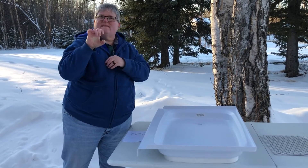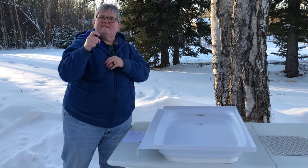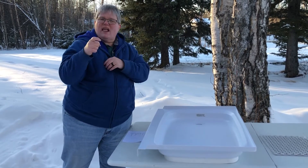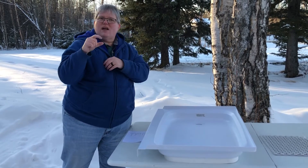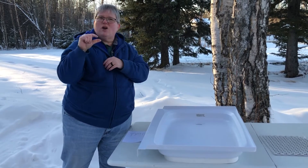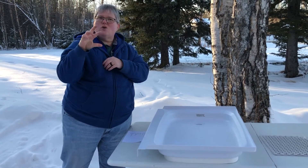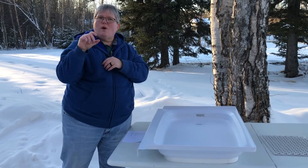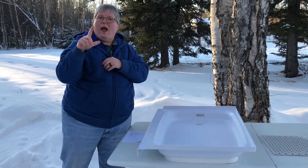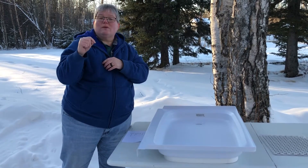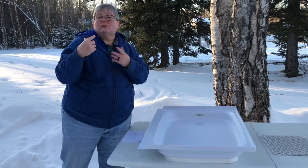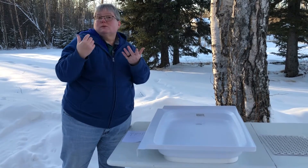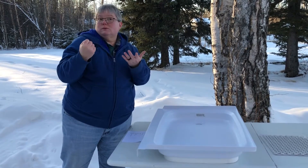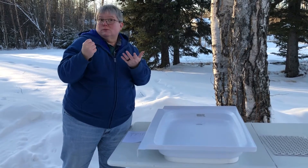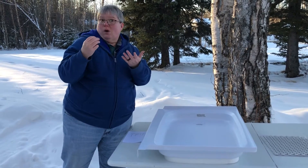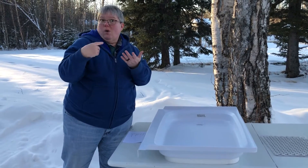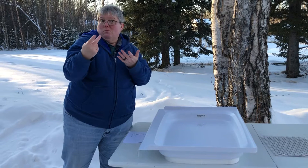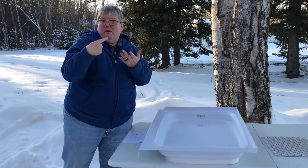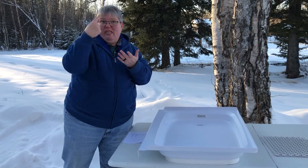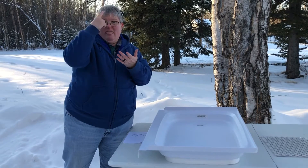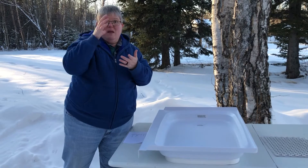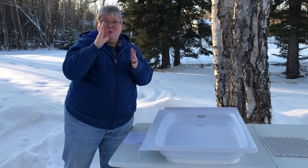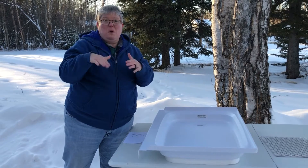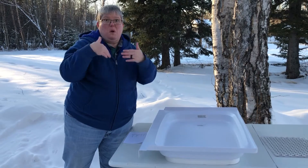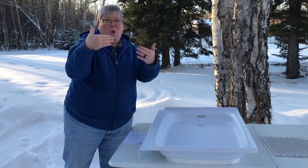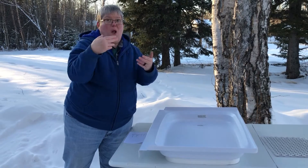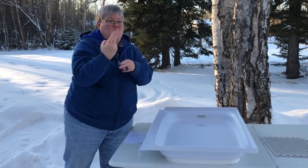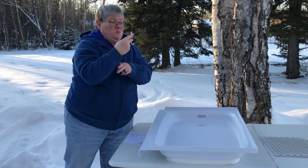This flex grout, we think we're gonna go ahead and use with this.